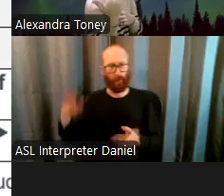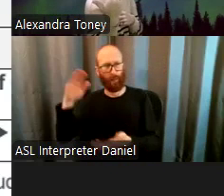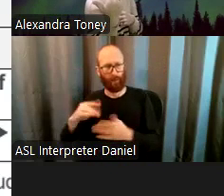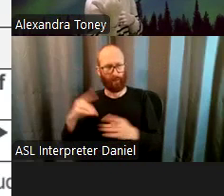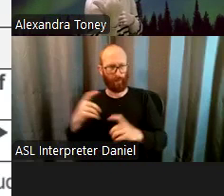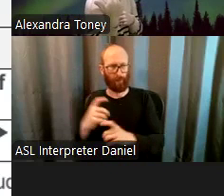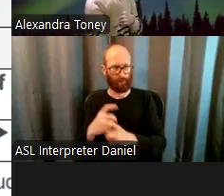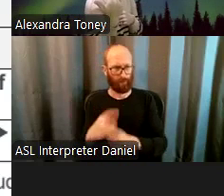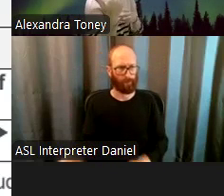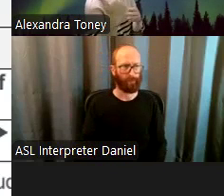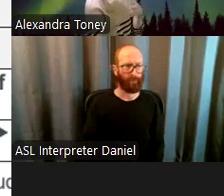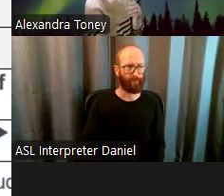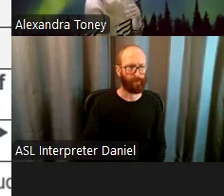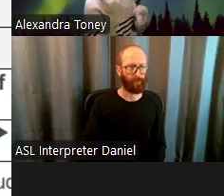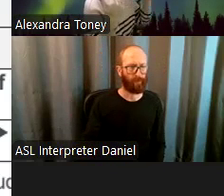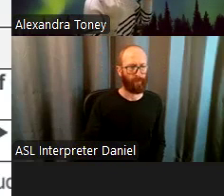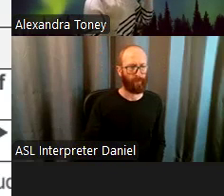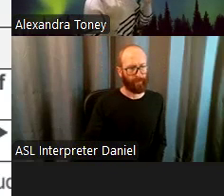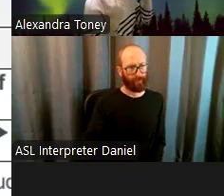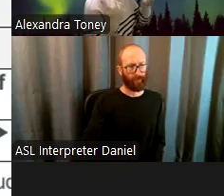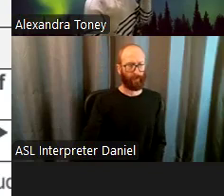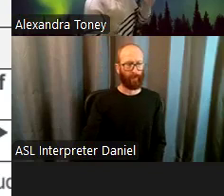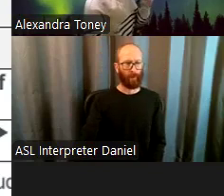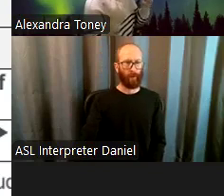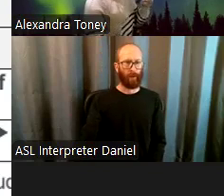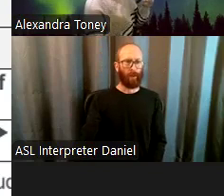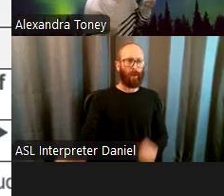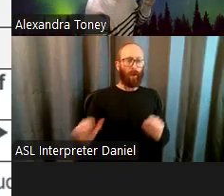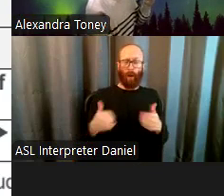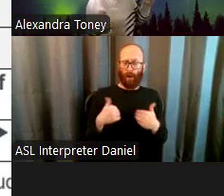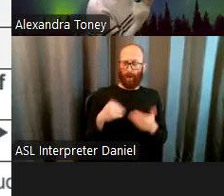right? And so you can have students within a course working on the same standard at those